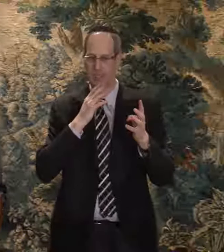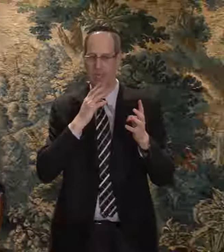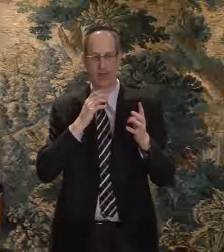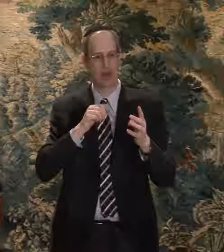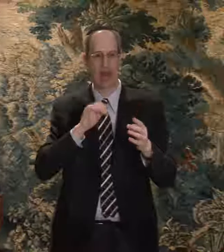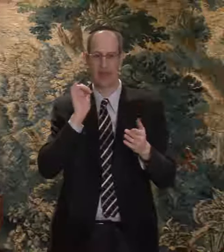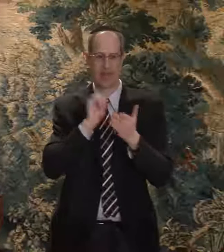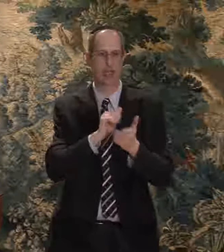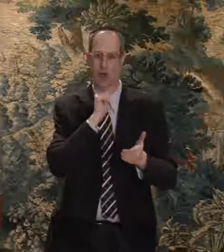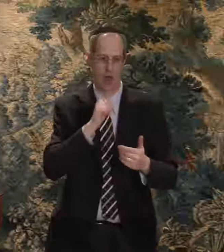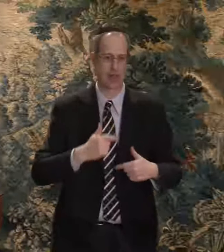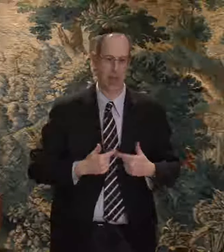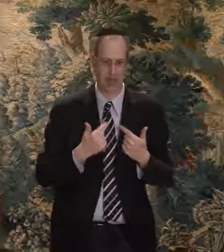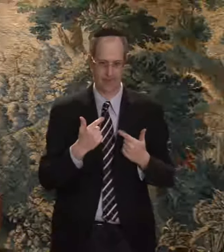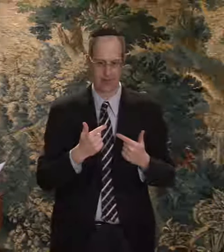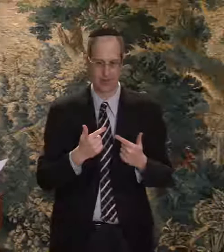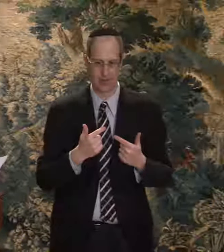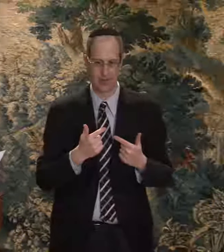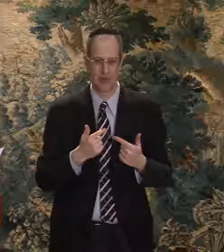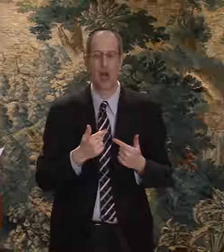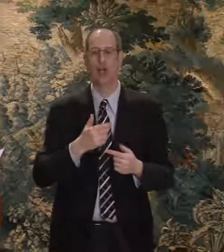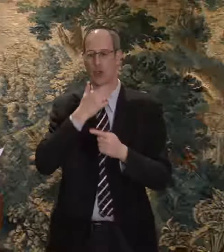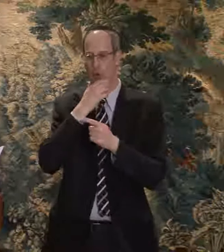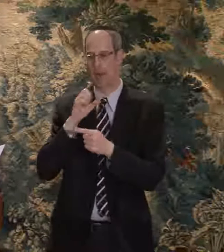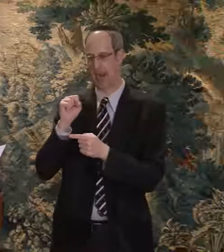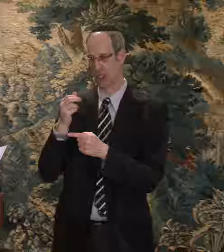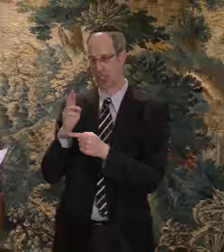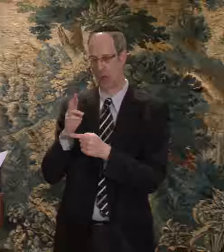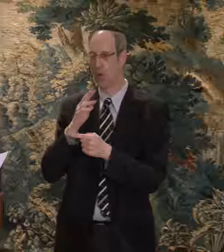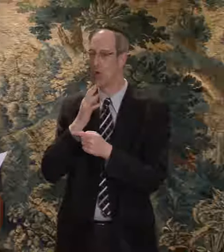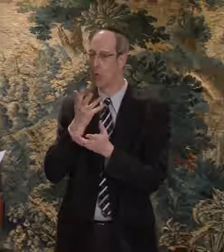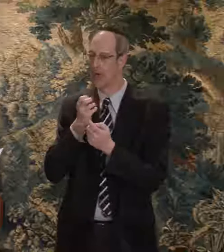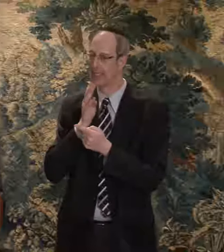about and this is what rabbi Shara was gonna say it's a piece of valley somber